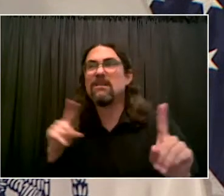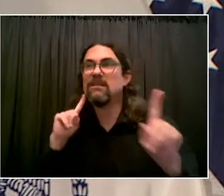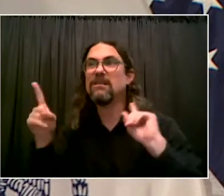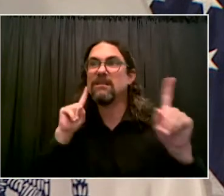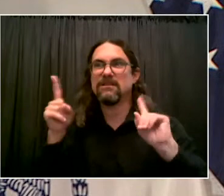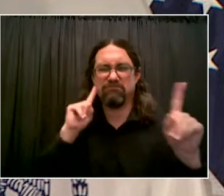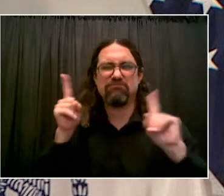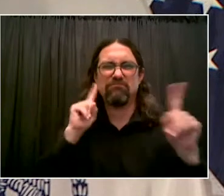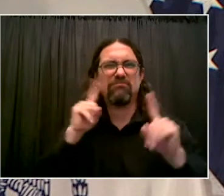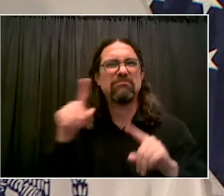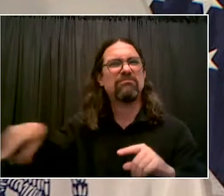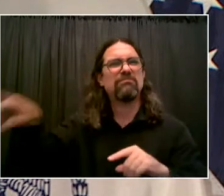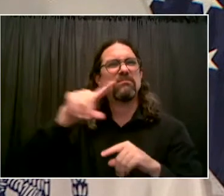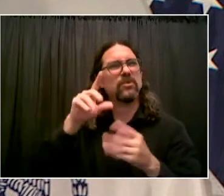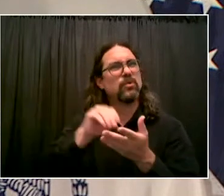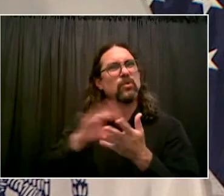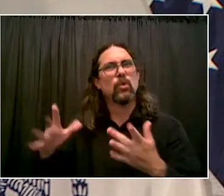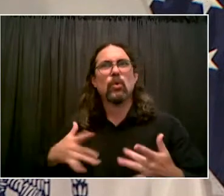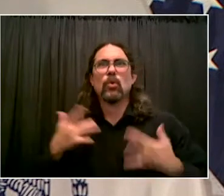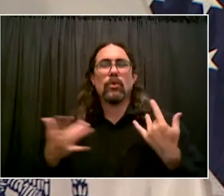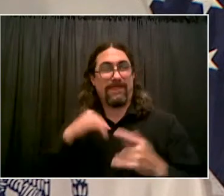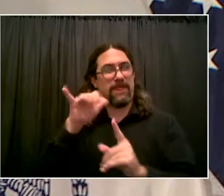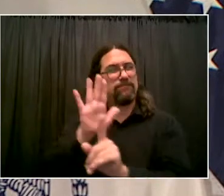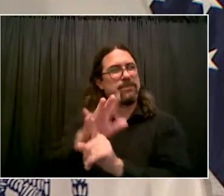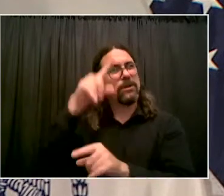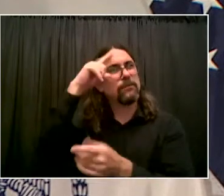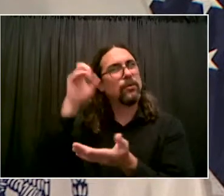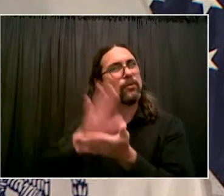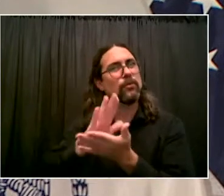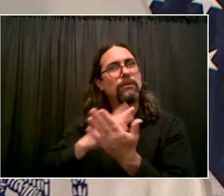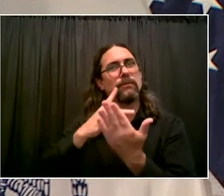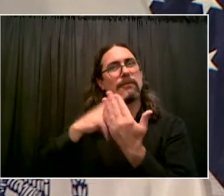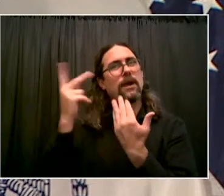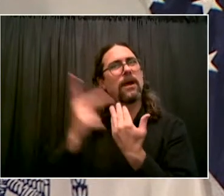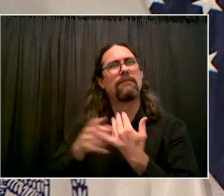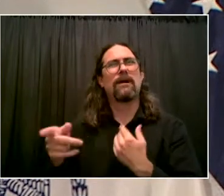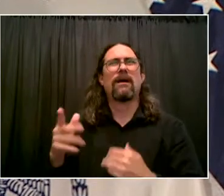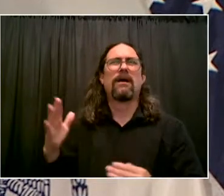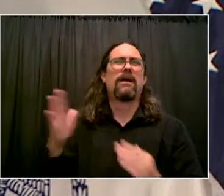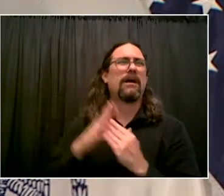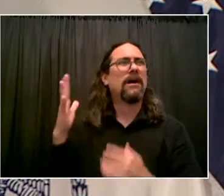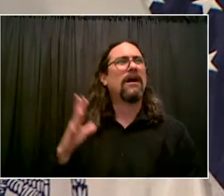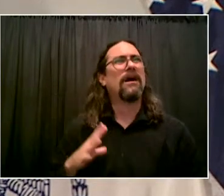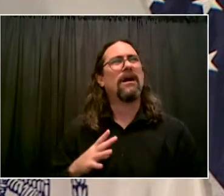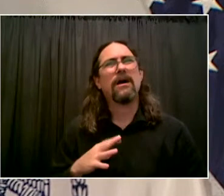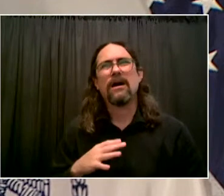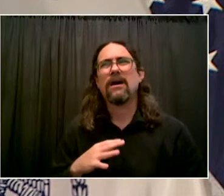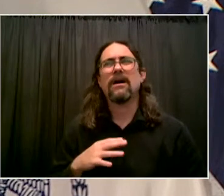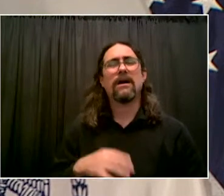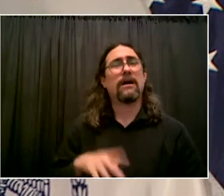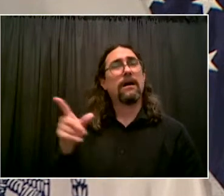CHILD TINO SUMMER RISING. WE ARE HEARING AMAZING FEEDBACK FROM PARENTS ABOUT THE EXPERIENCE THEIR